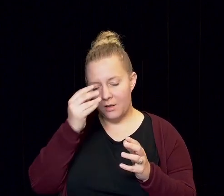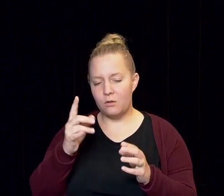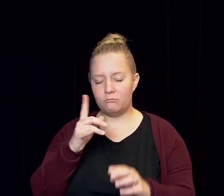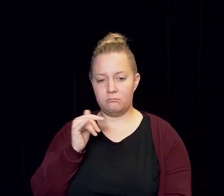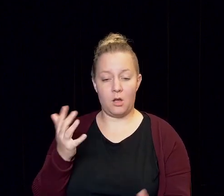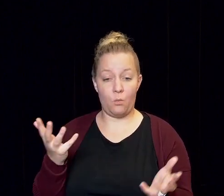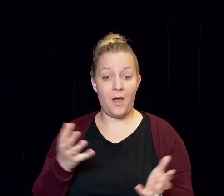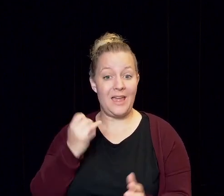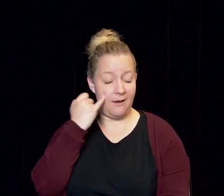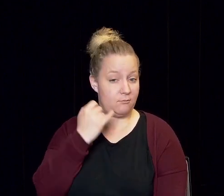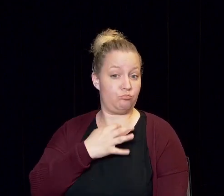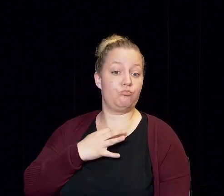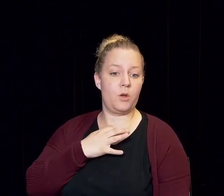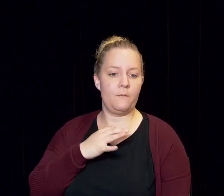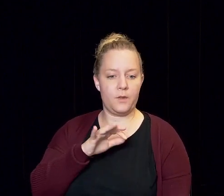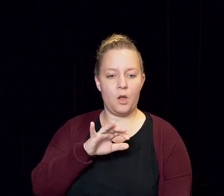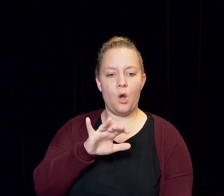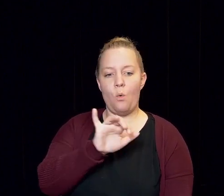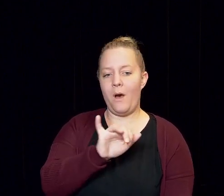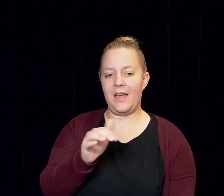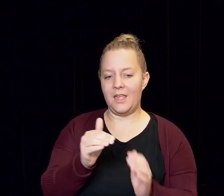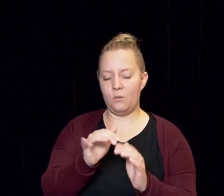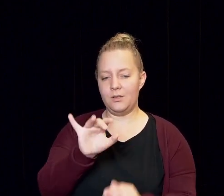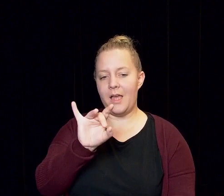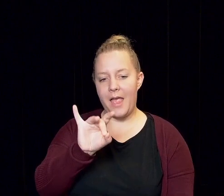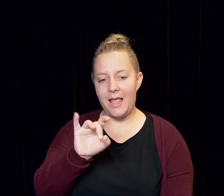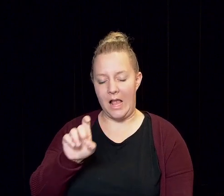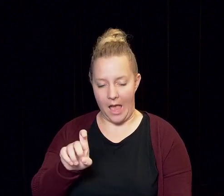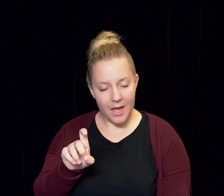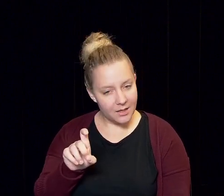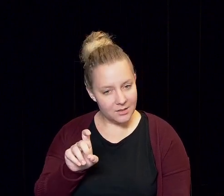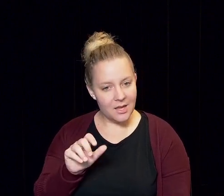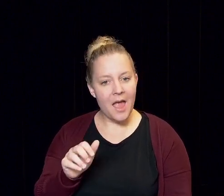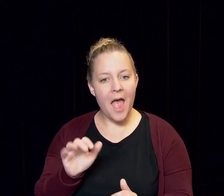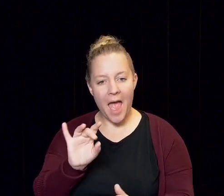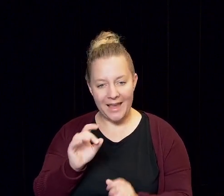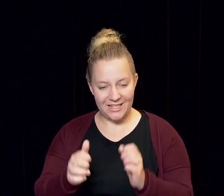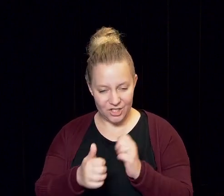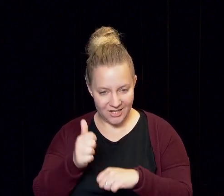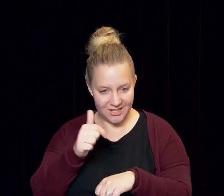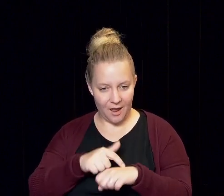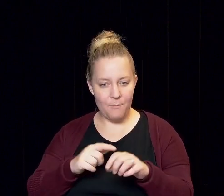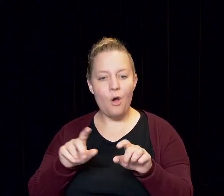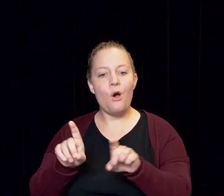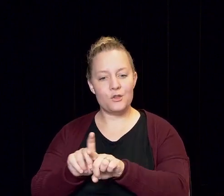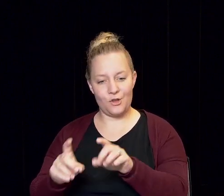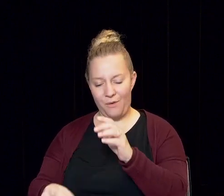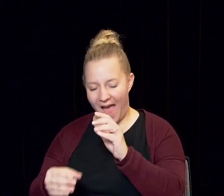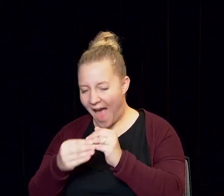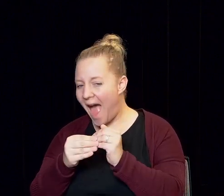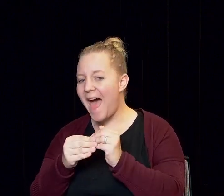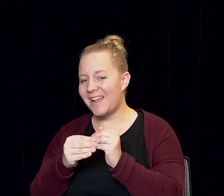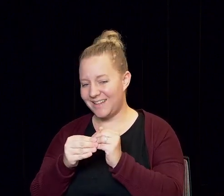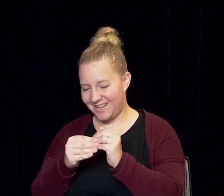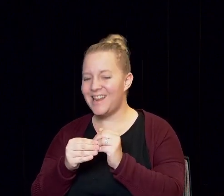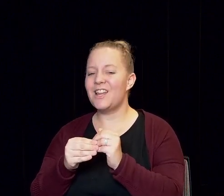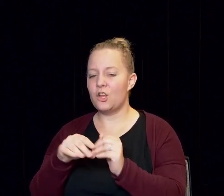that would be y equals 8x since it's going 8 each time but we would also have to add in that 24